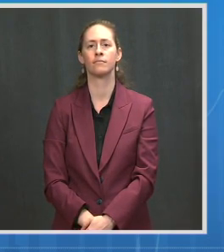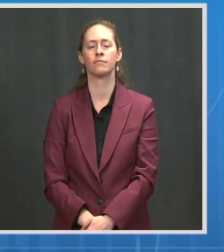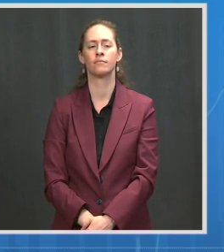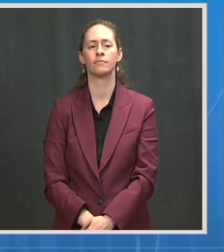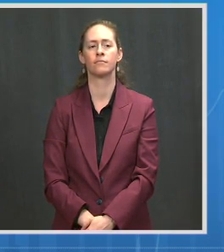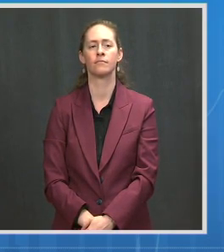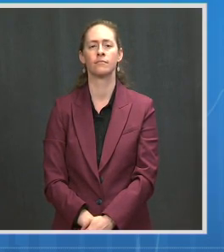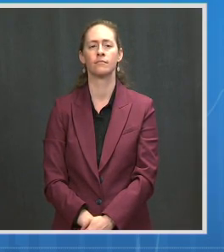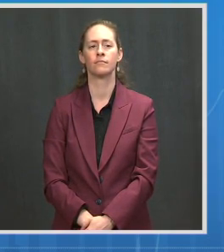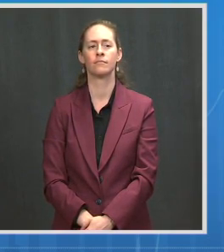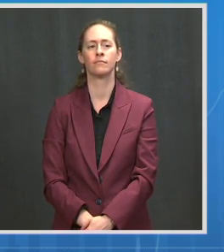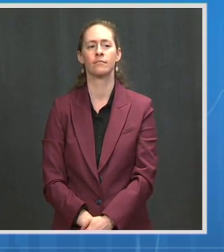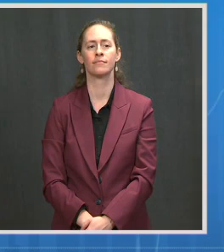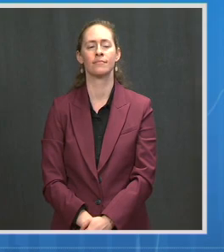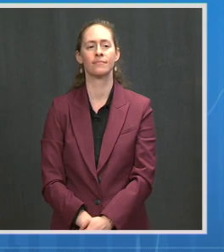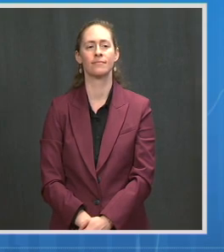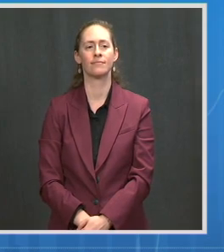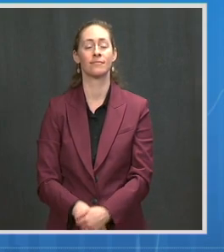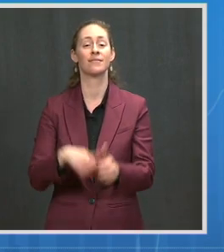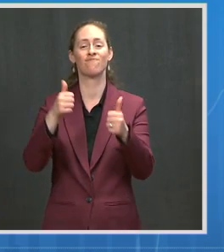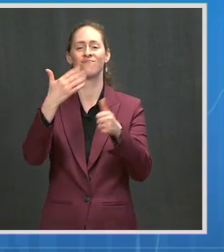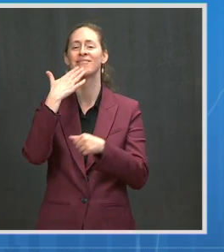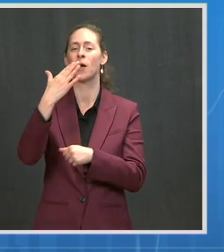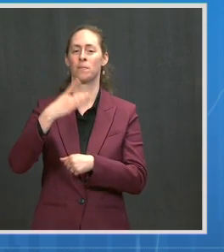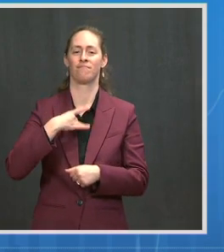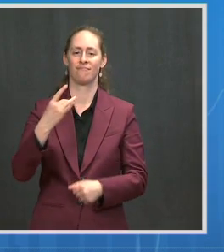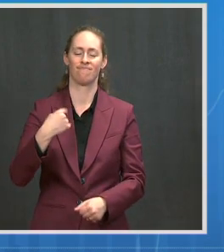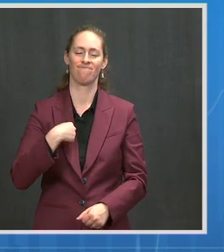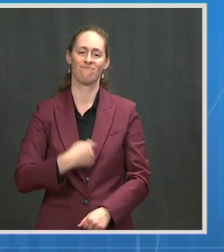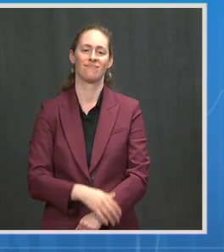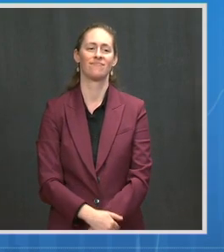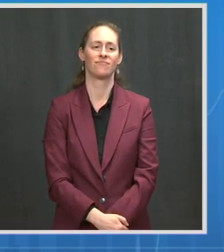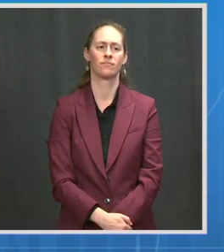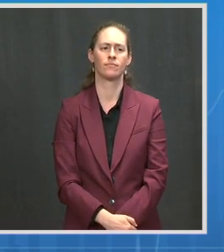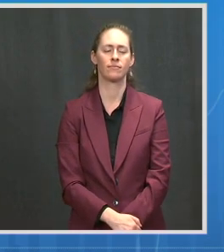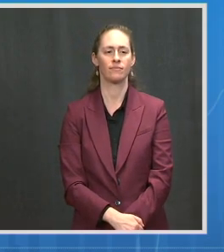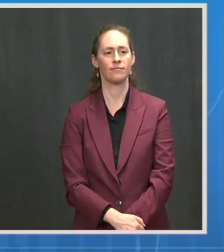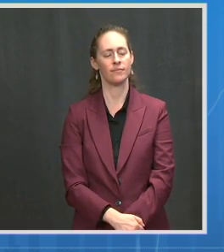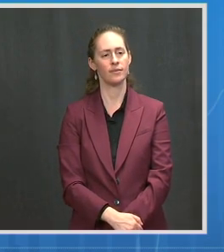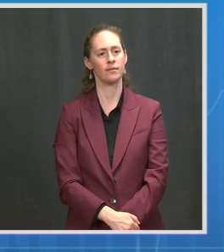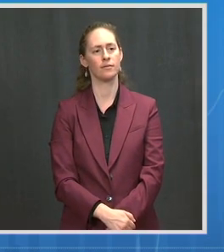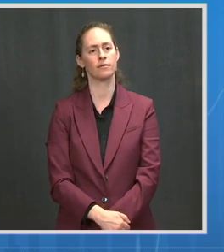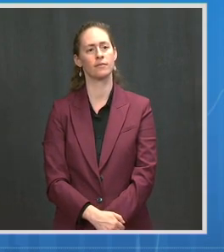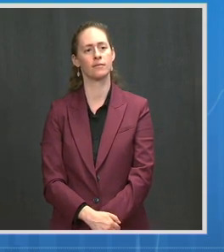for taking my question. The CDC has stopped -- and this is a question for Dr. Walensky, please.